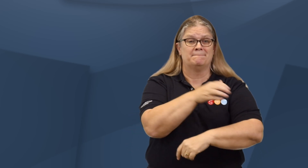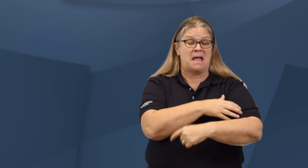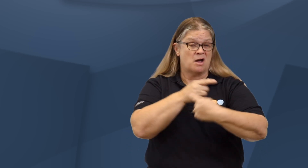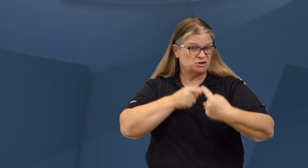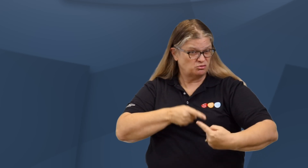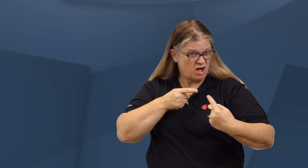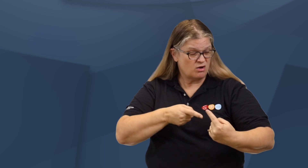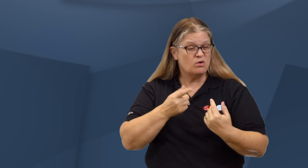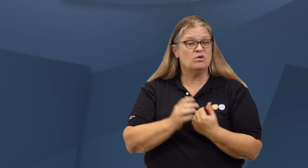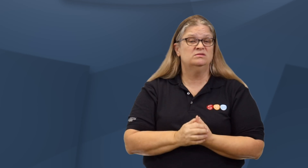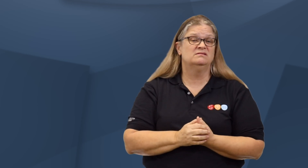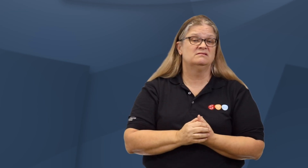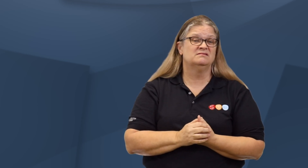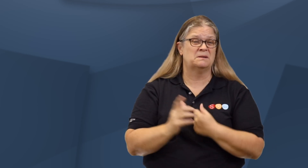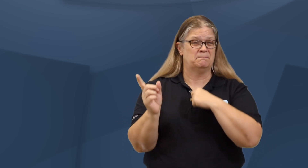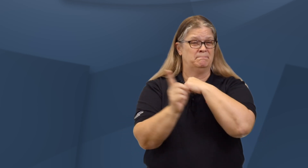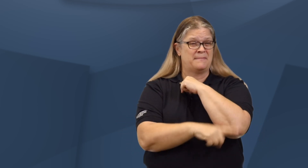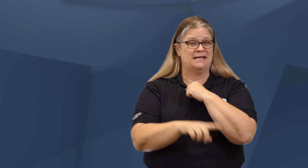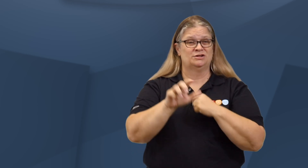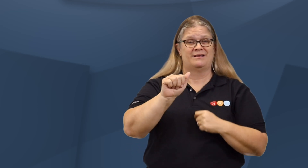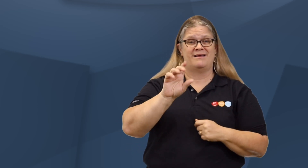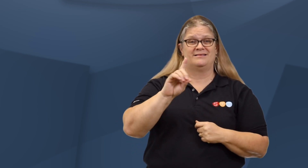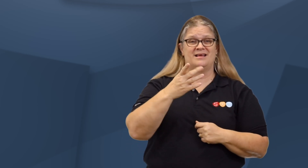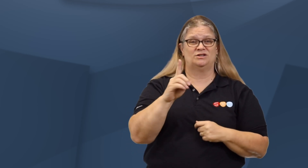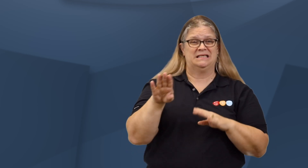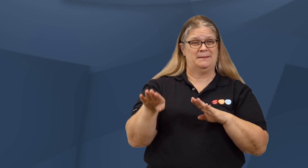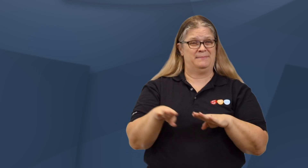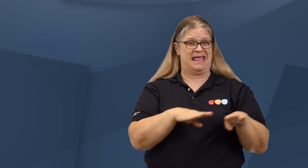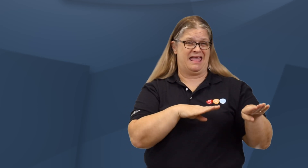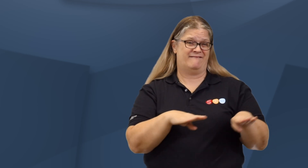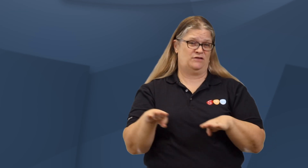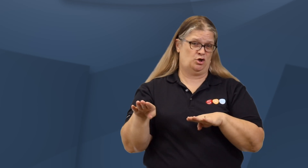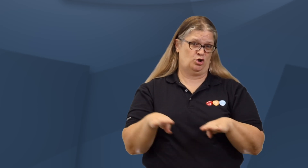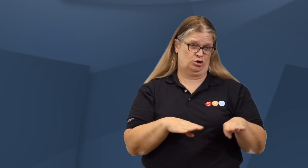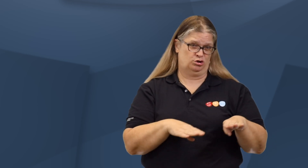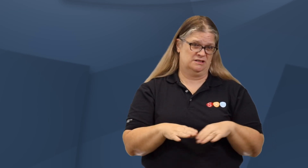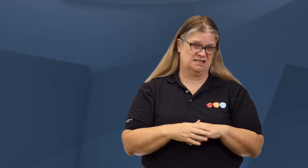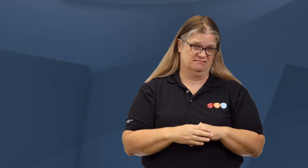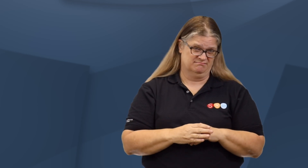engaging in power struggles, punishing ADHD behaviors.